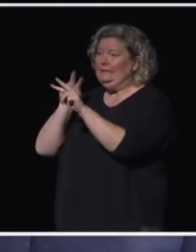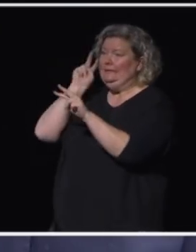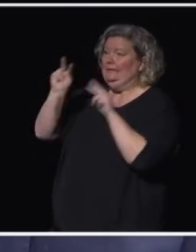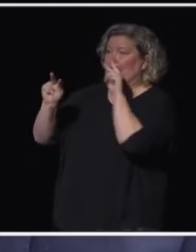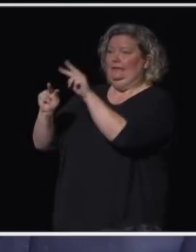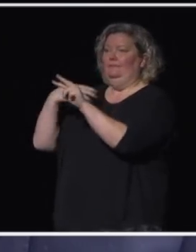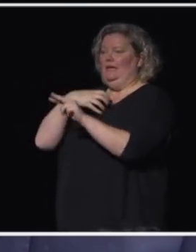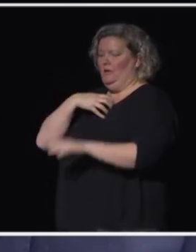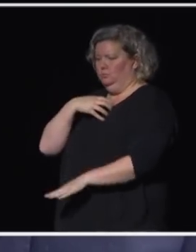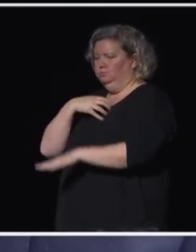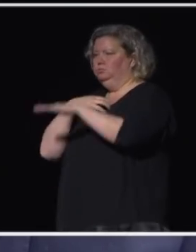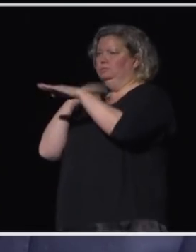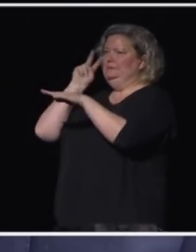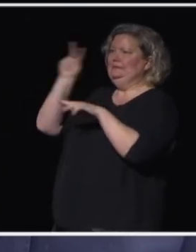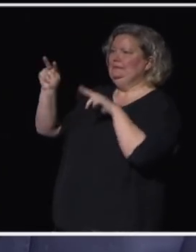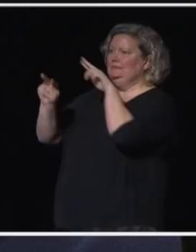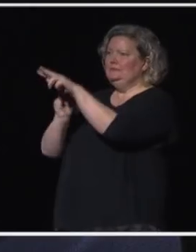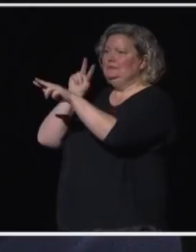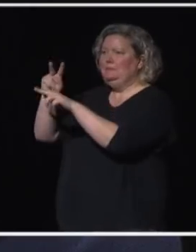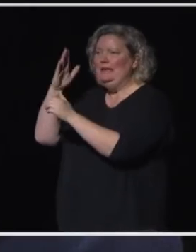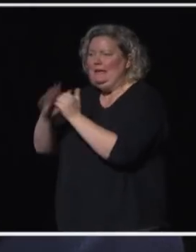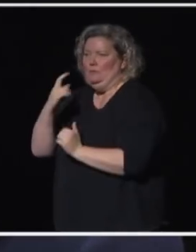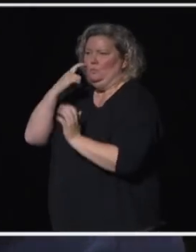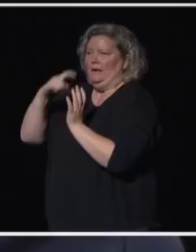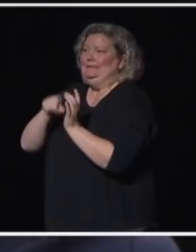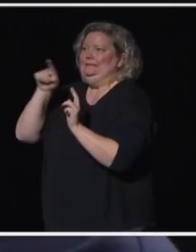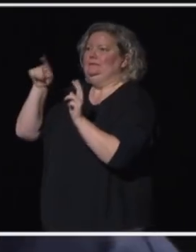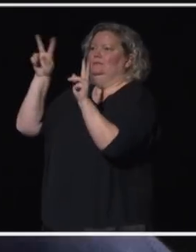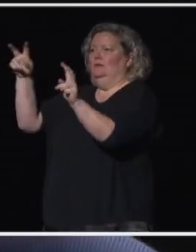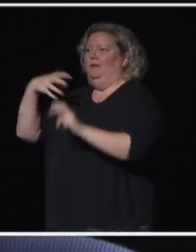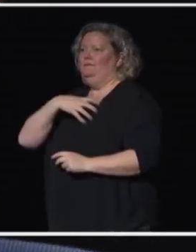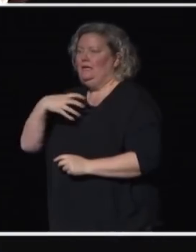though I had not always recognised it as such. It was always right in front of me.